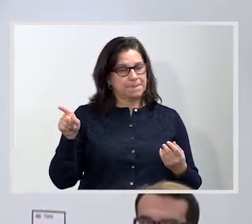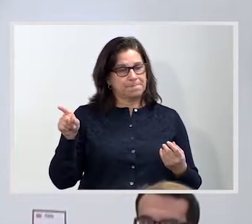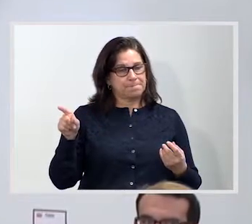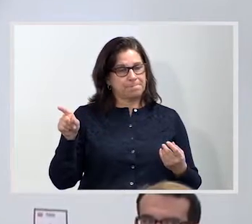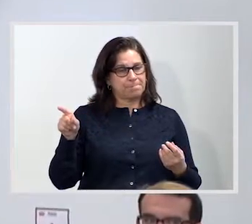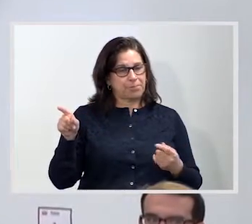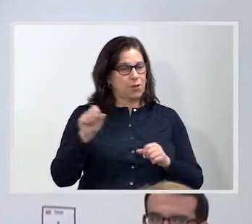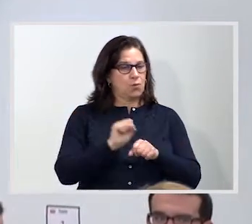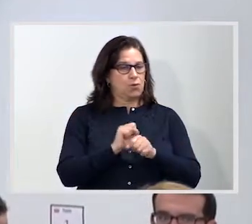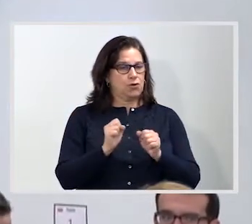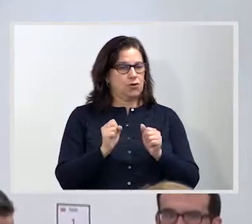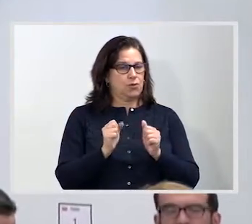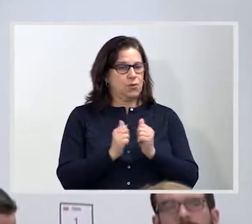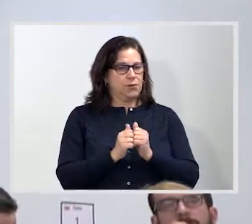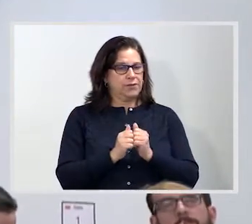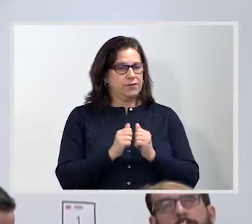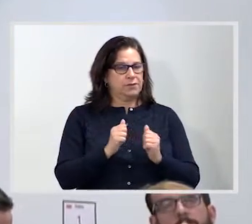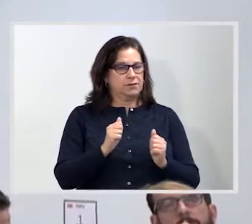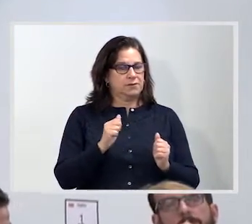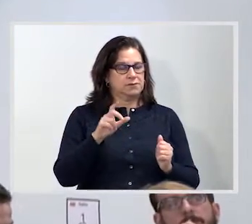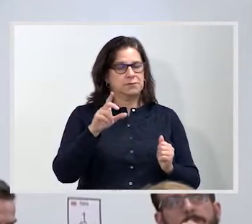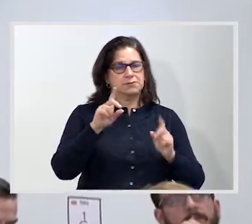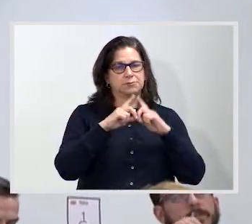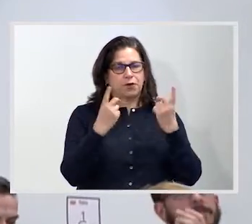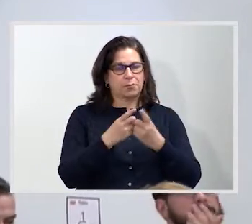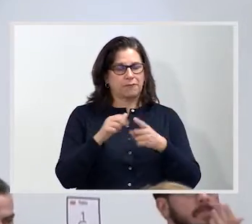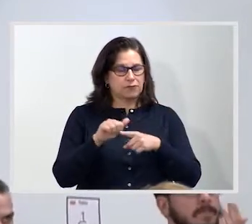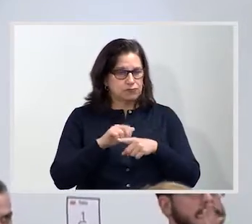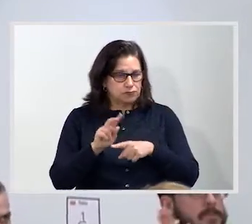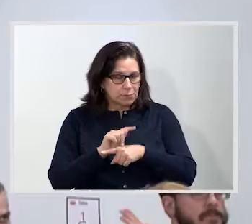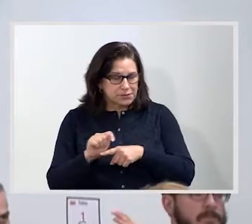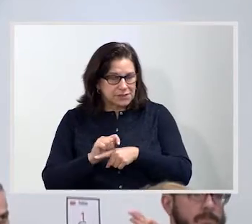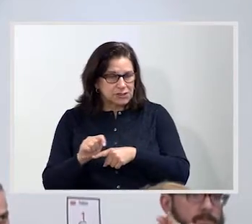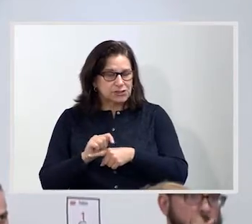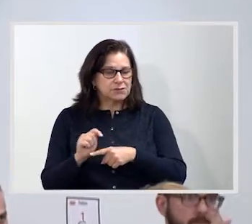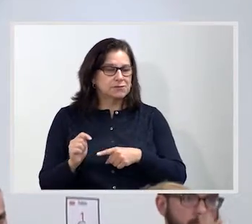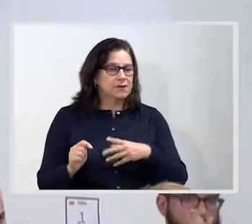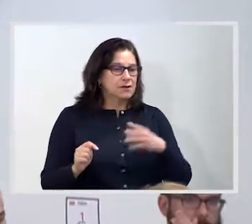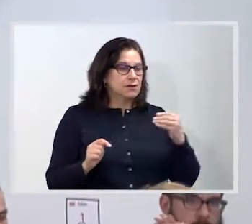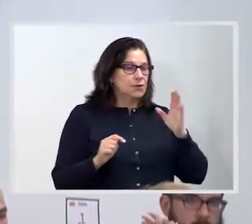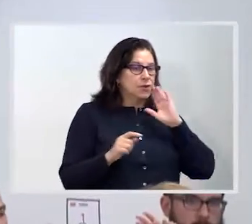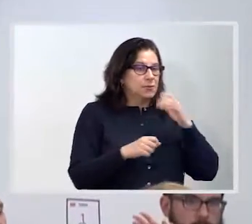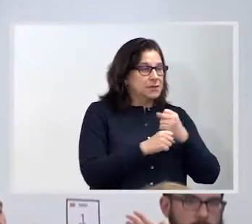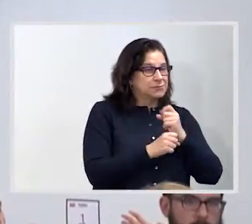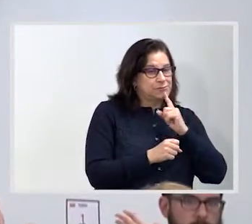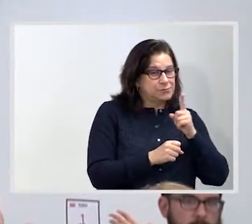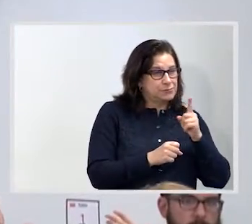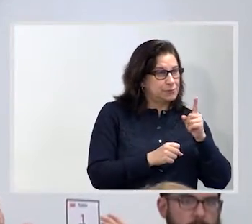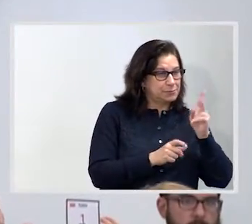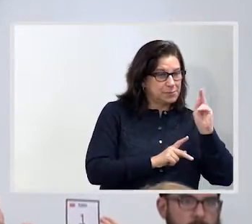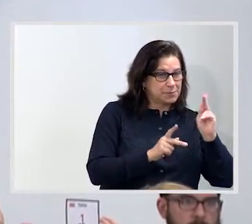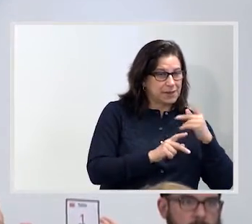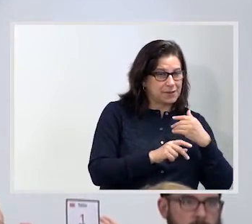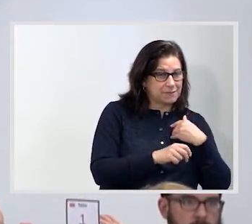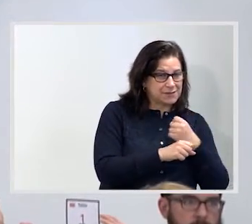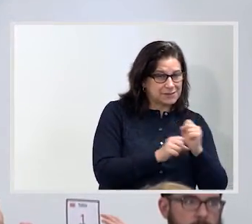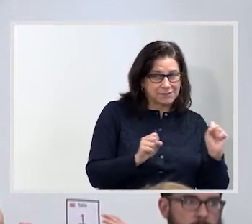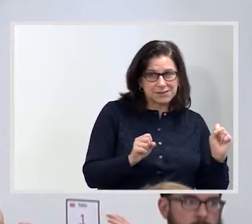PROTECTED WITH DCRA, I WILL TELL YOU THIS CLUSTER IS PART OF WHAT MAKES THIS CITY NOT ONLY A WORLD CLASS CITY, BUT A CITY THAT